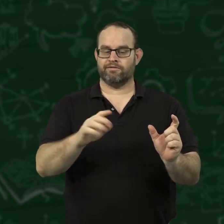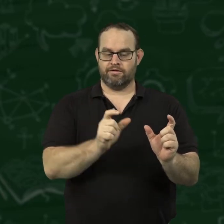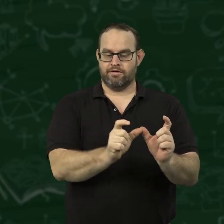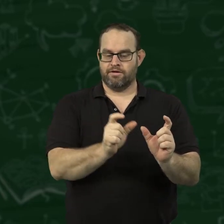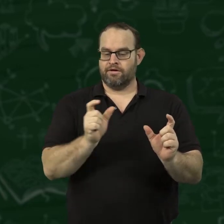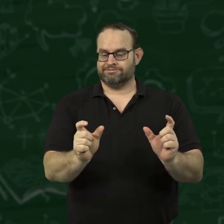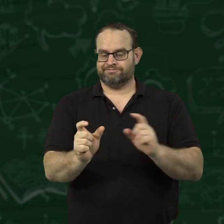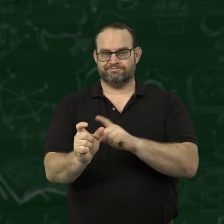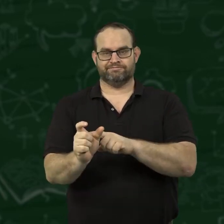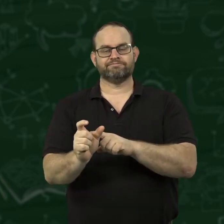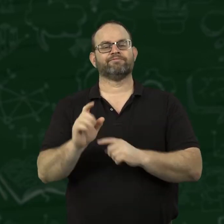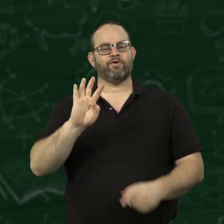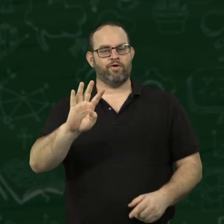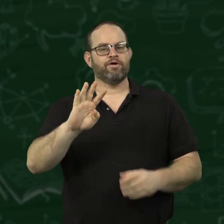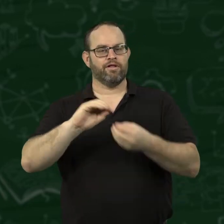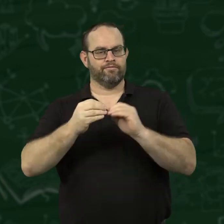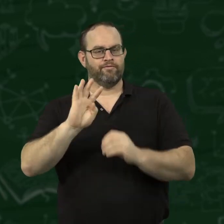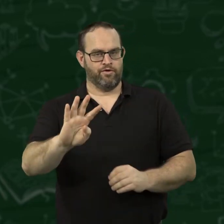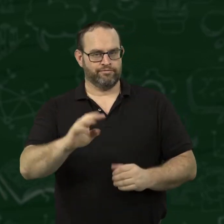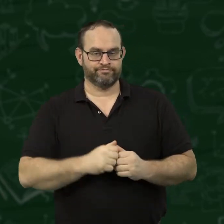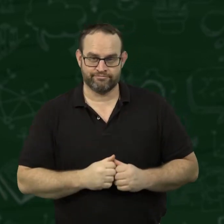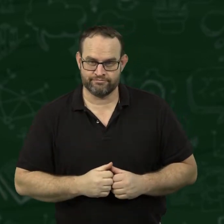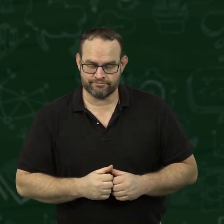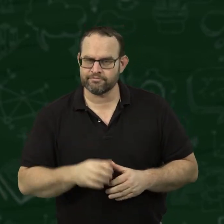The Hundredths place is the second number to the right of the decimal, so the answer would be 4.